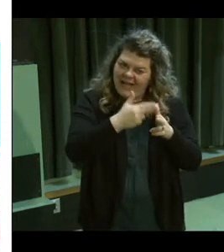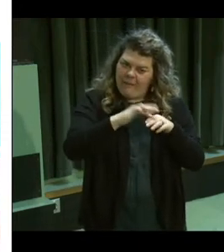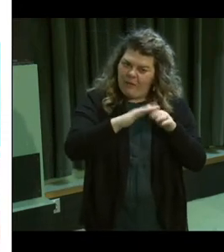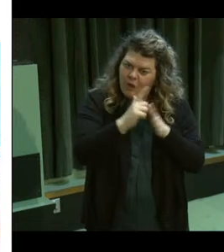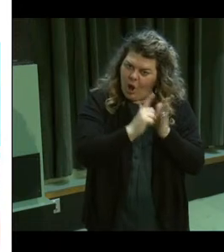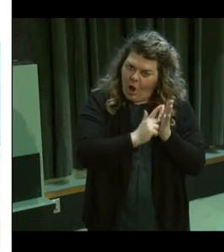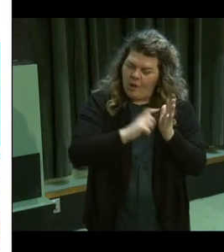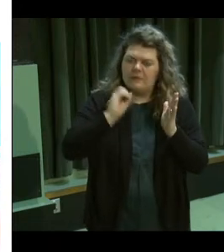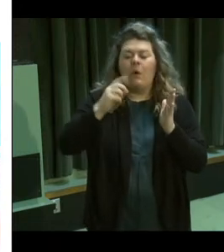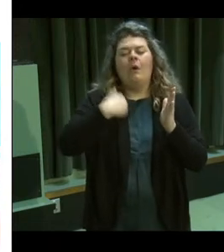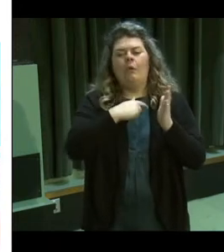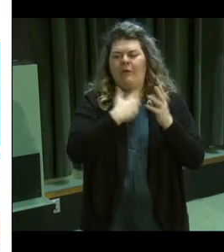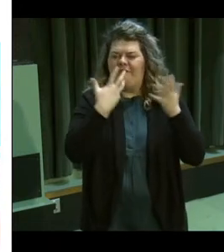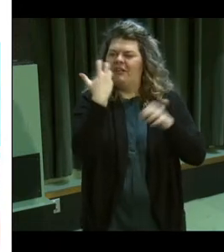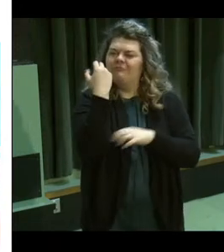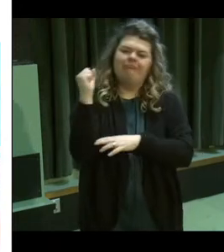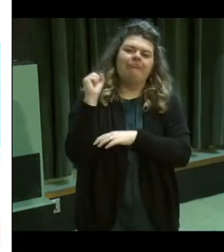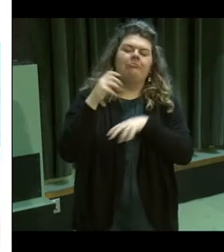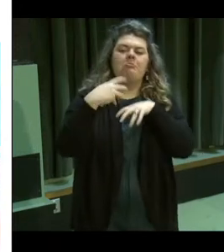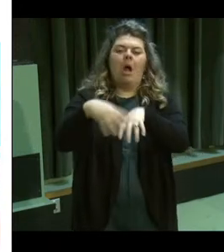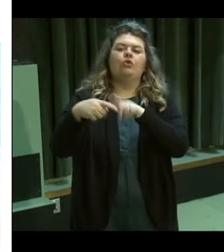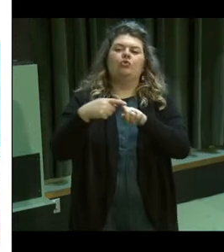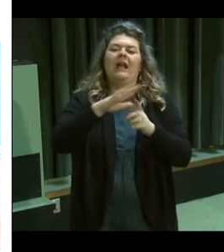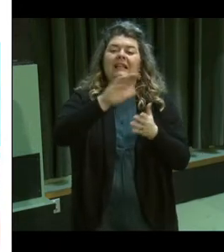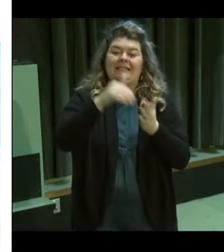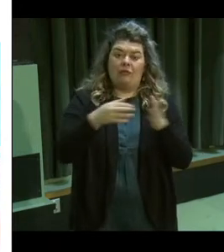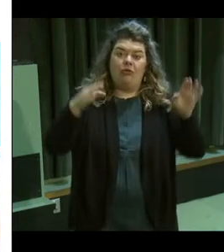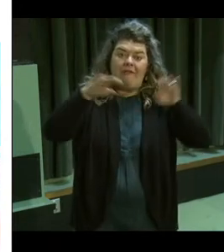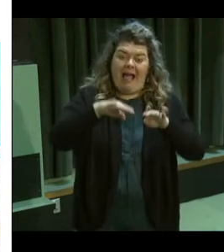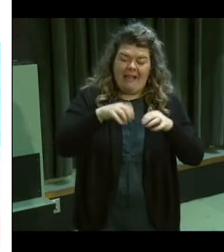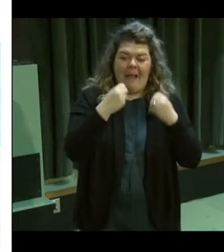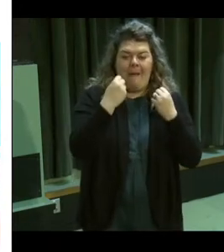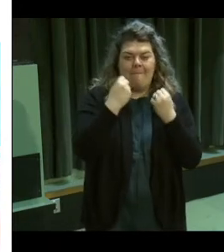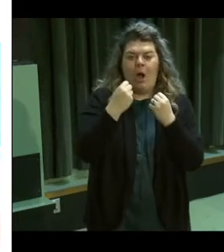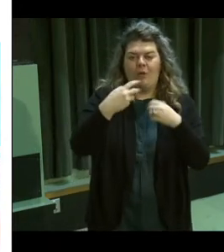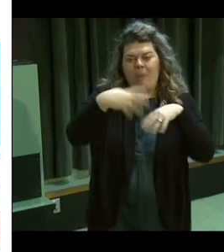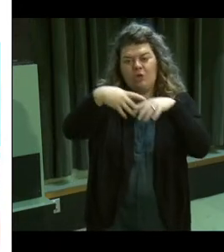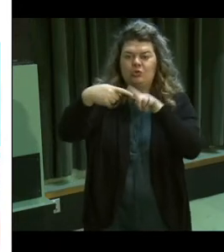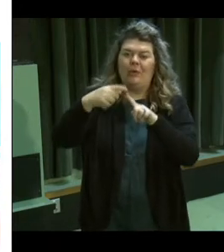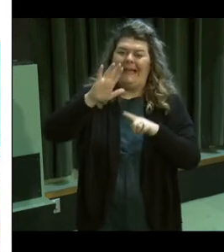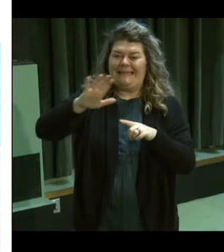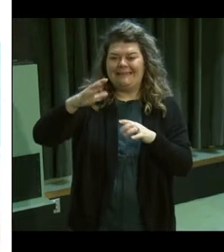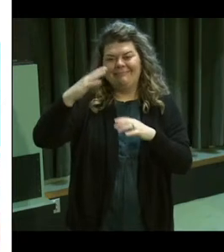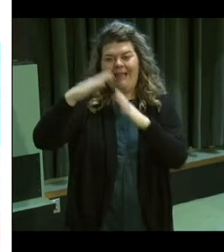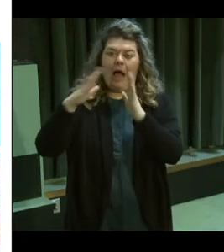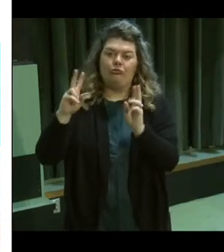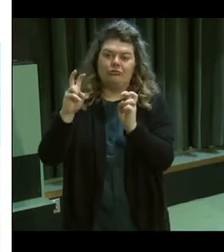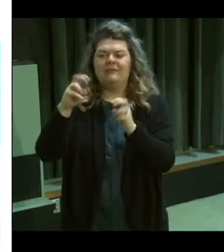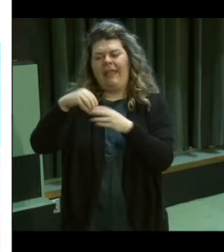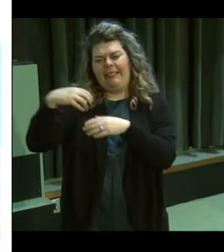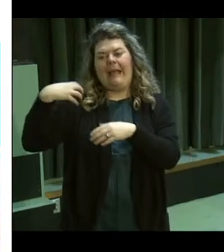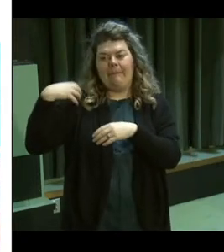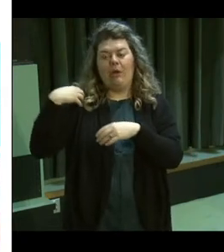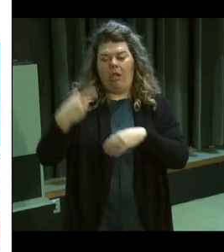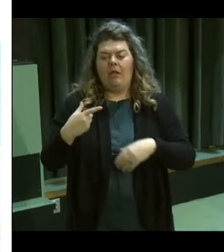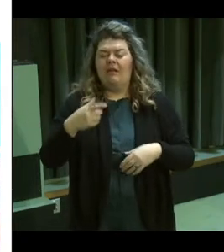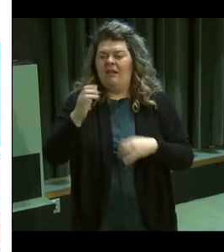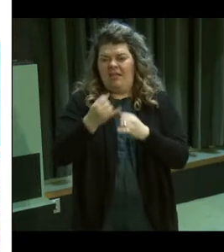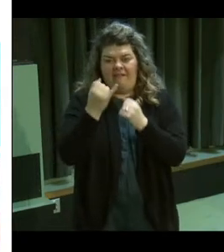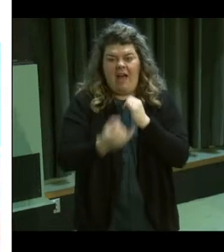legislation. So we did a march from Central Valley to his house